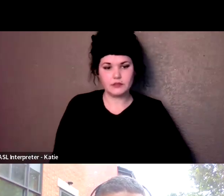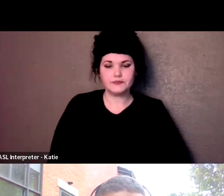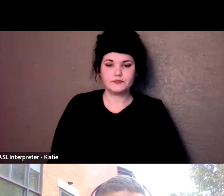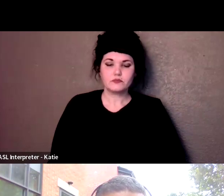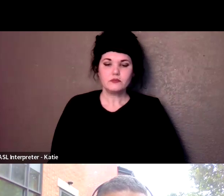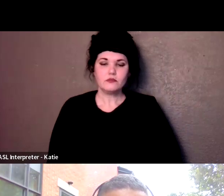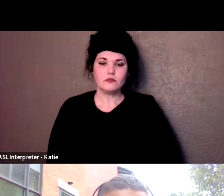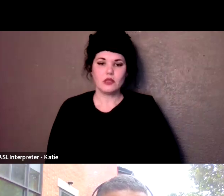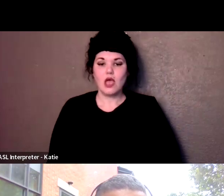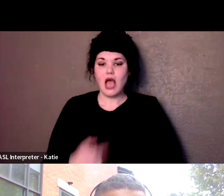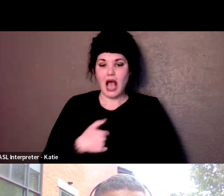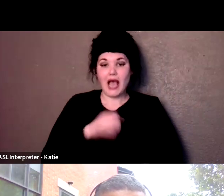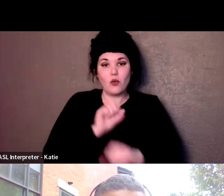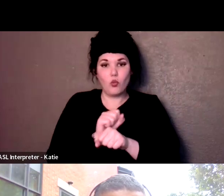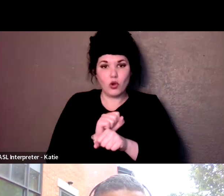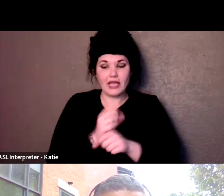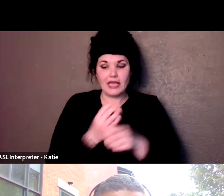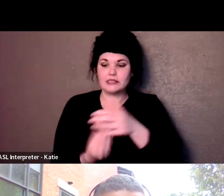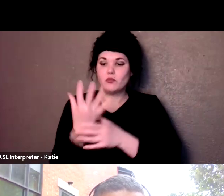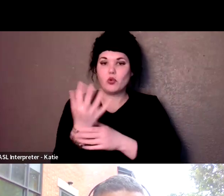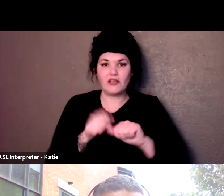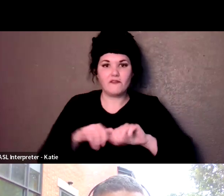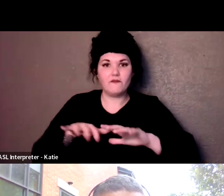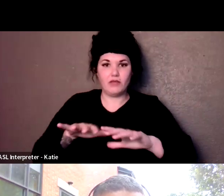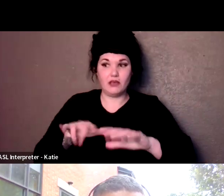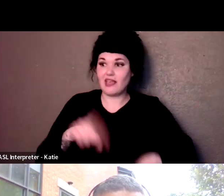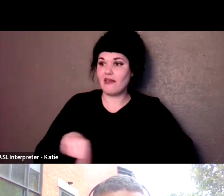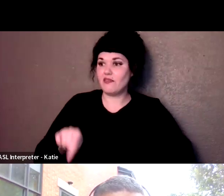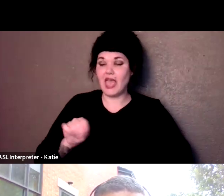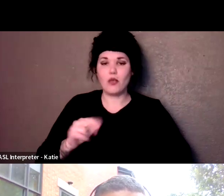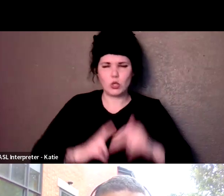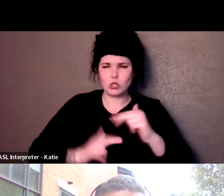Springfield, they were building a big casino, which brought a lot of construction workers into it.